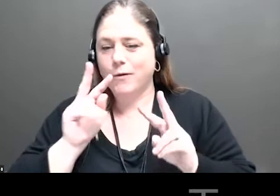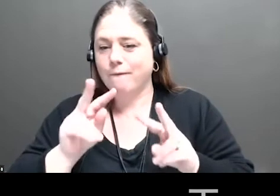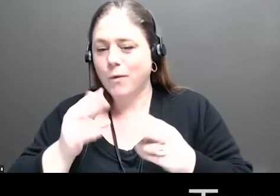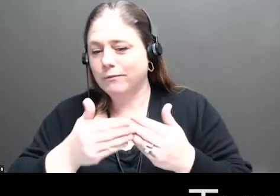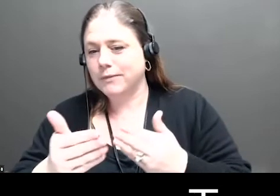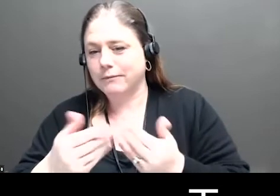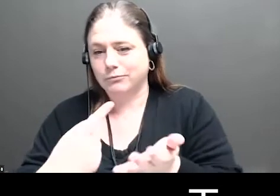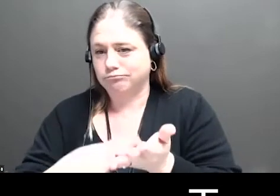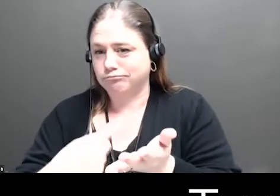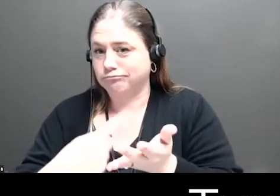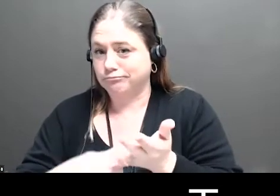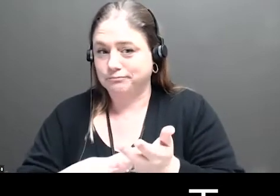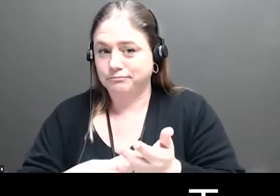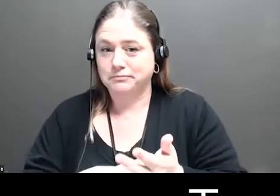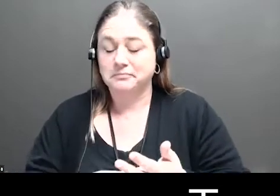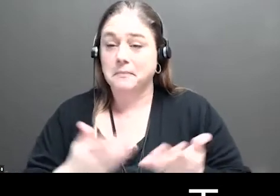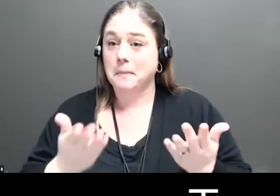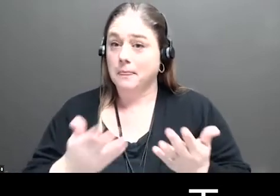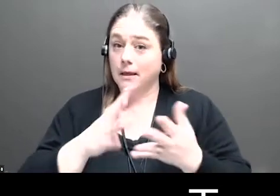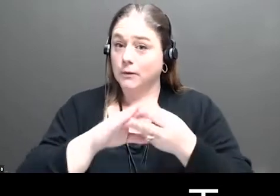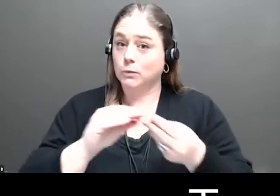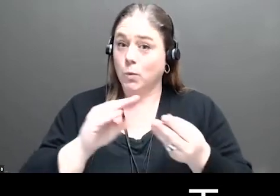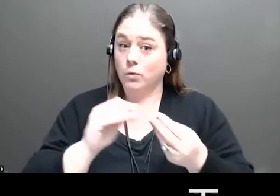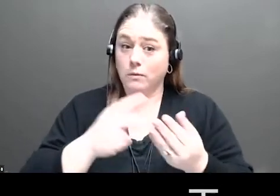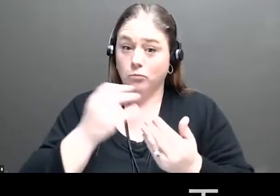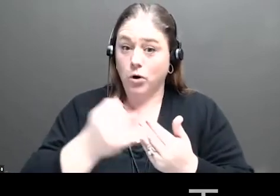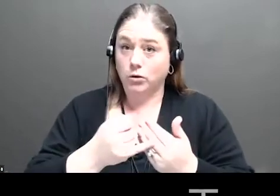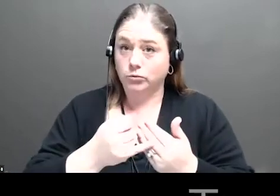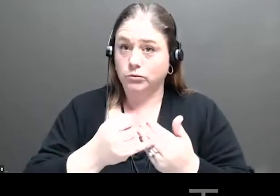This is the story of a project, that has come so far, and helped so many.